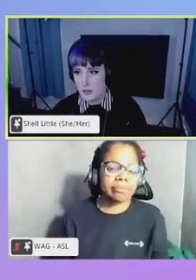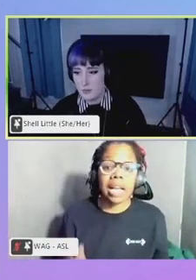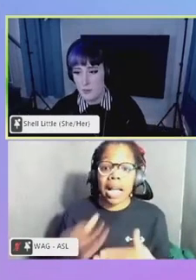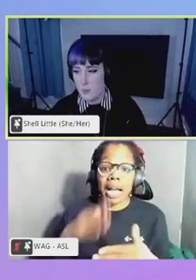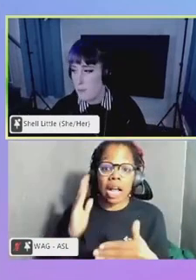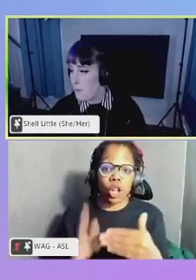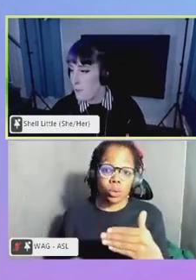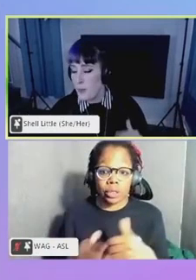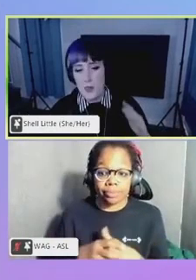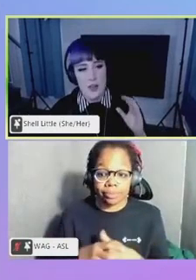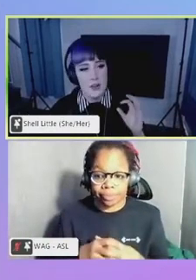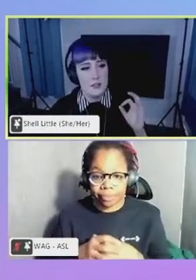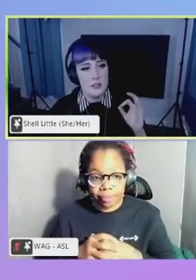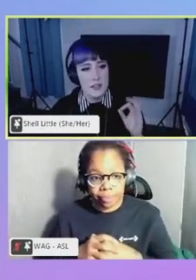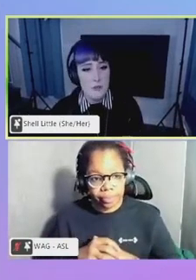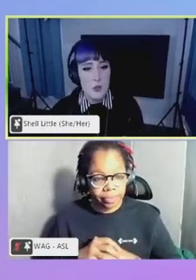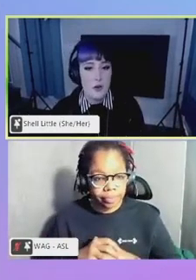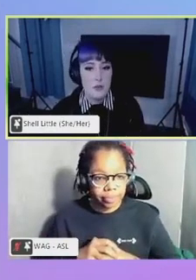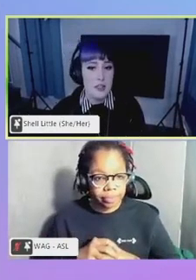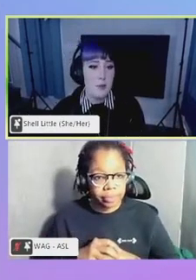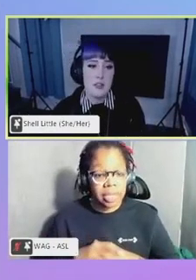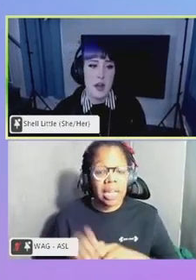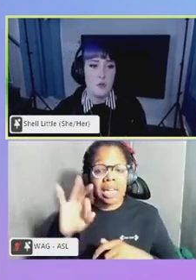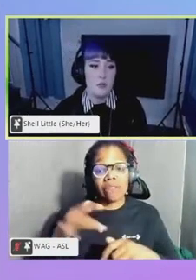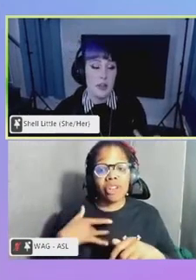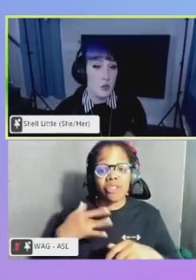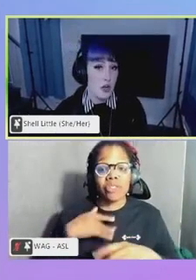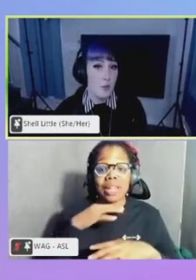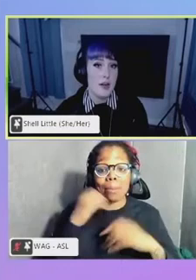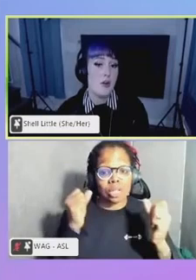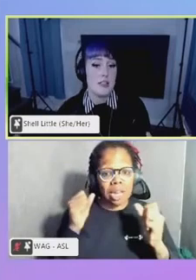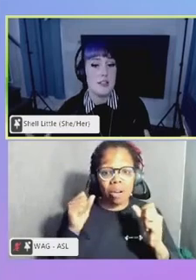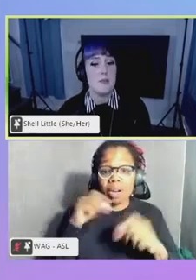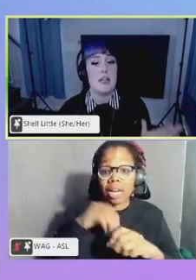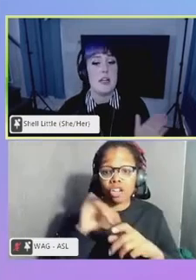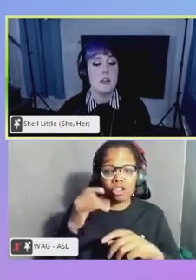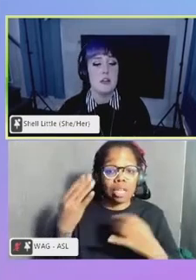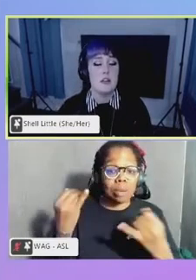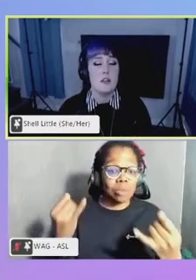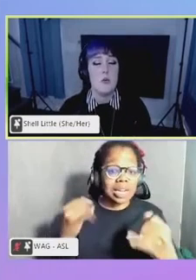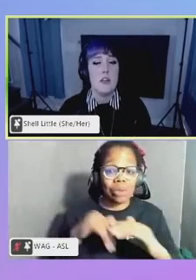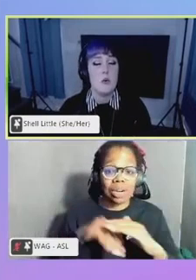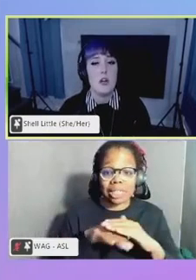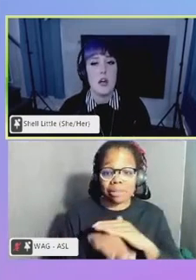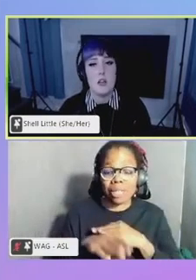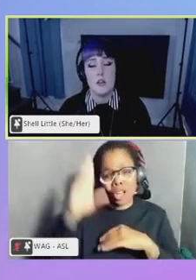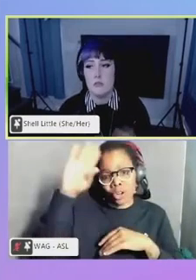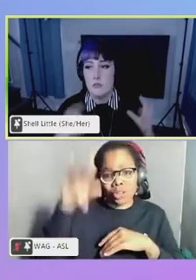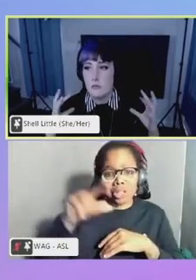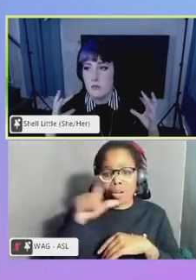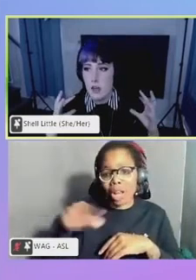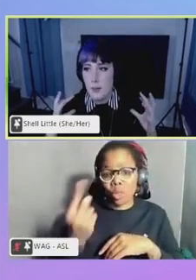quite quitting is bad, they either wanted to benefit from labor or they don't understand that their labor is being